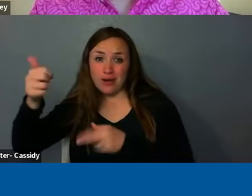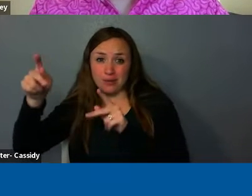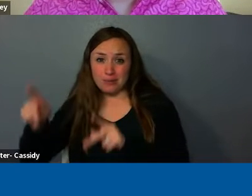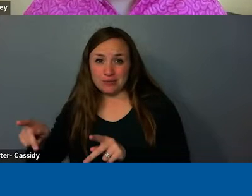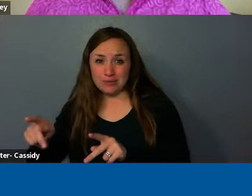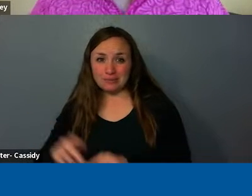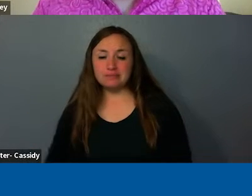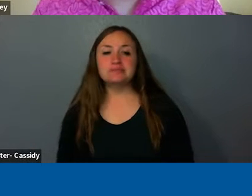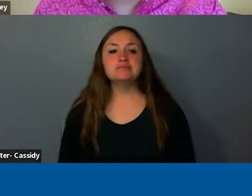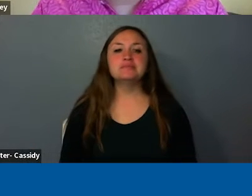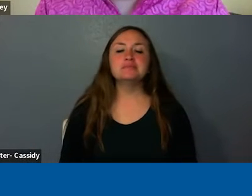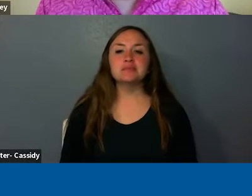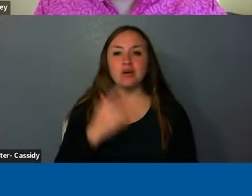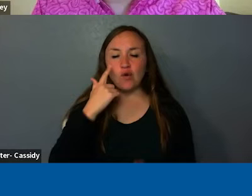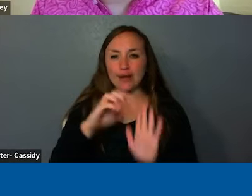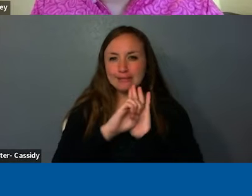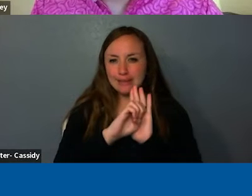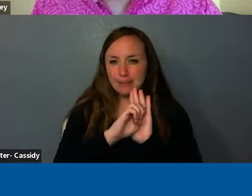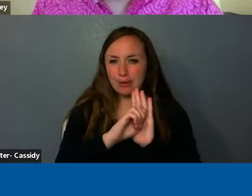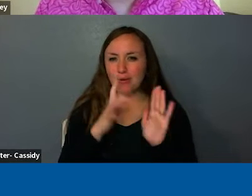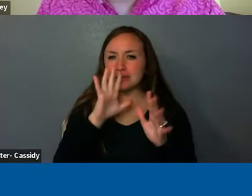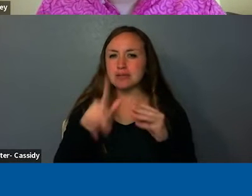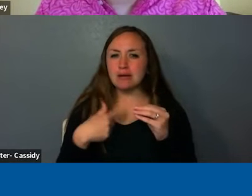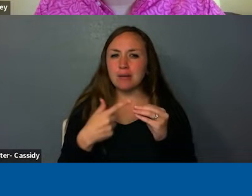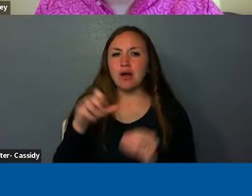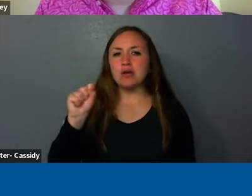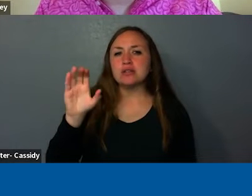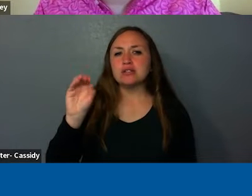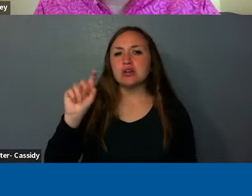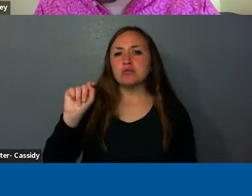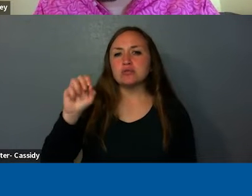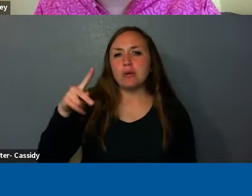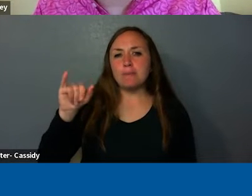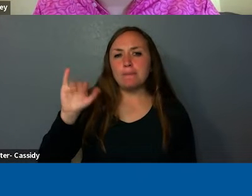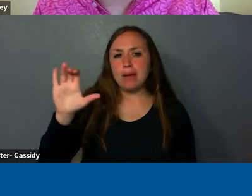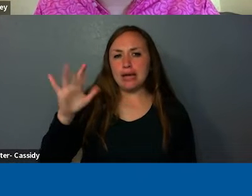You know, for example here, we're gonna talk about scotopic sensitivity, extreme contrasts.